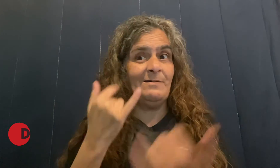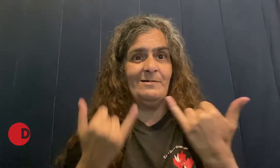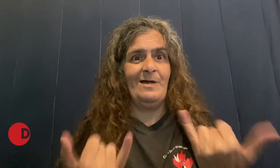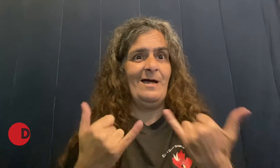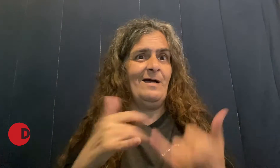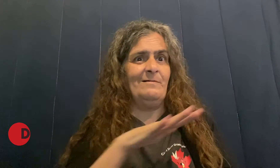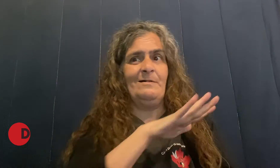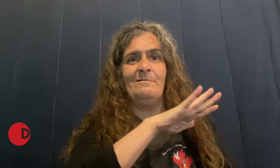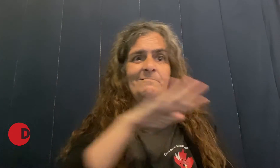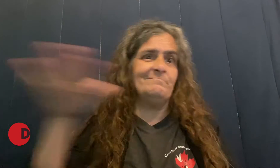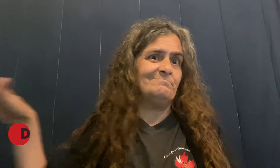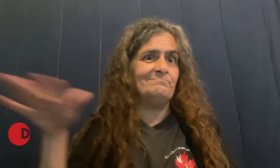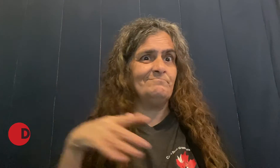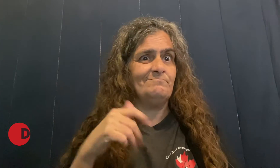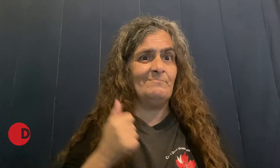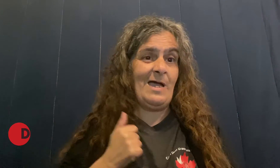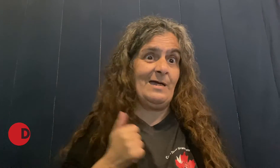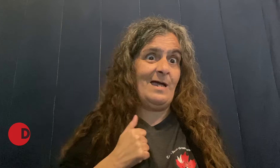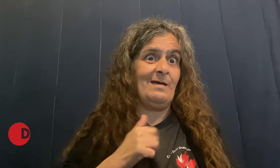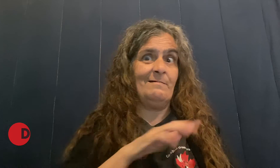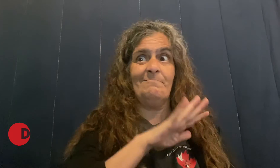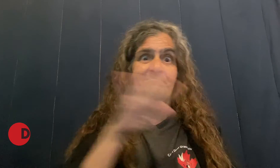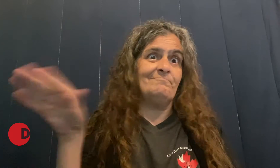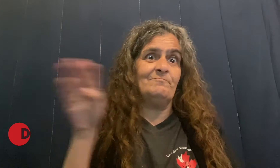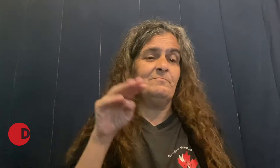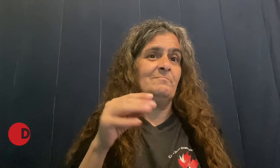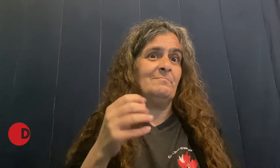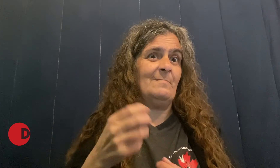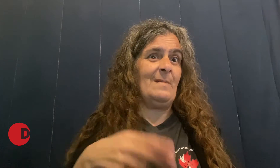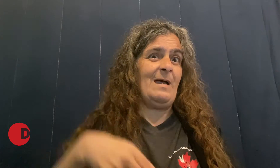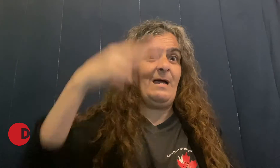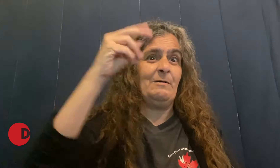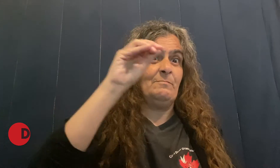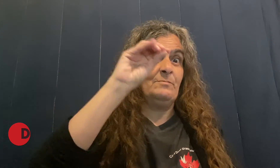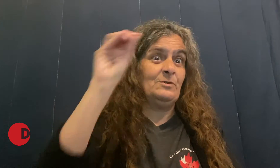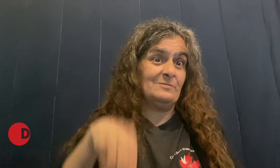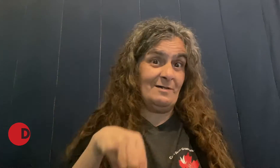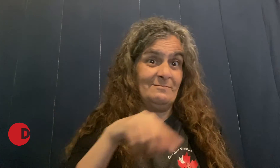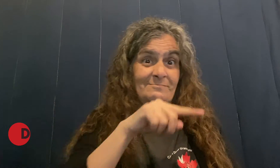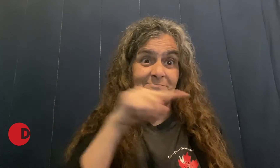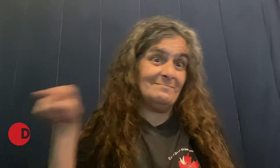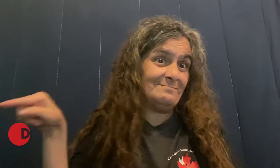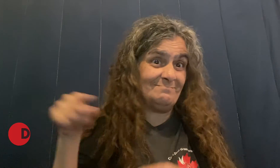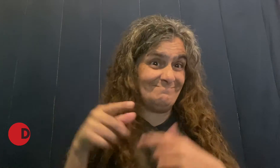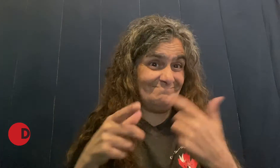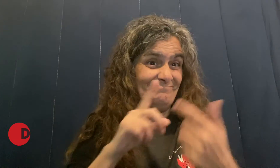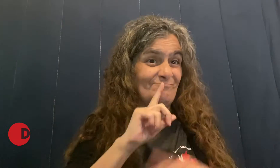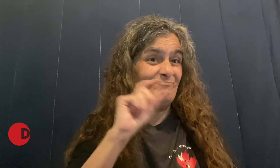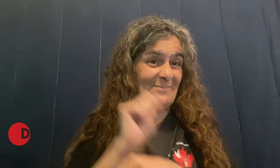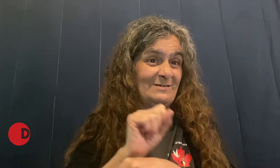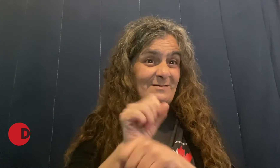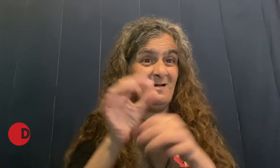that now across Canada a high percent of people are actually